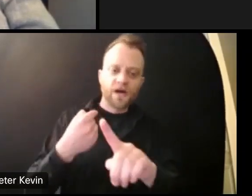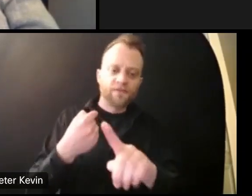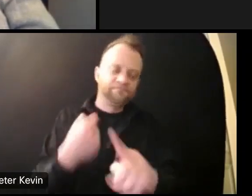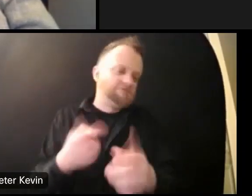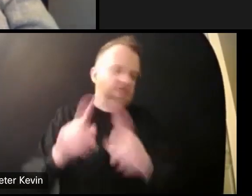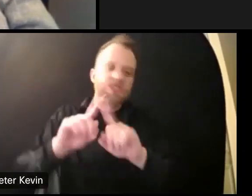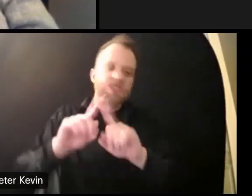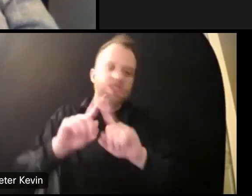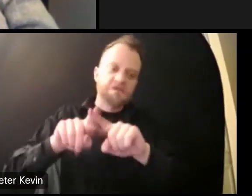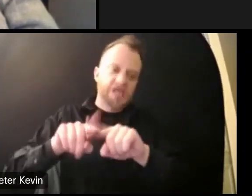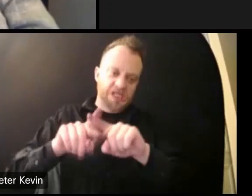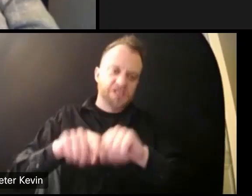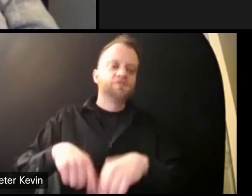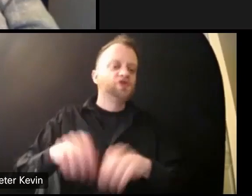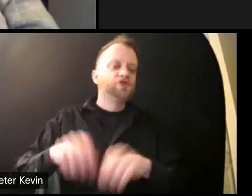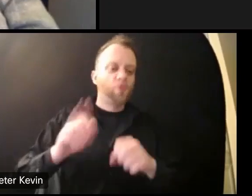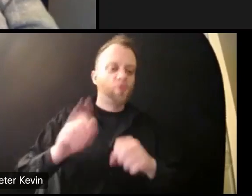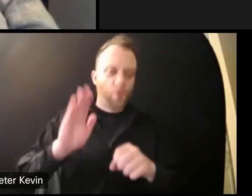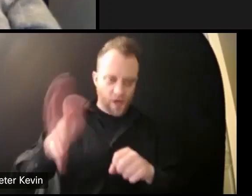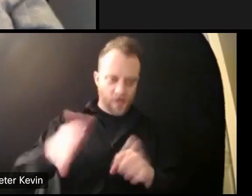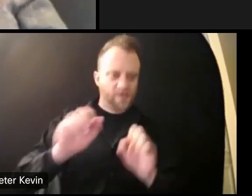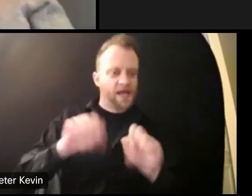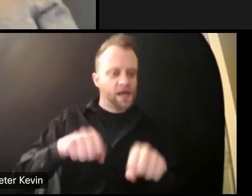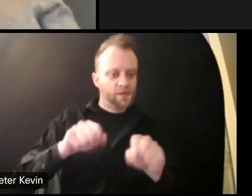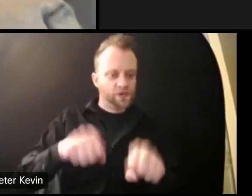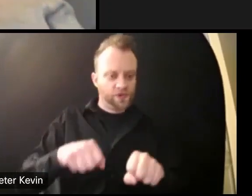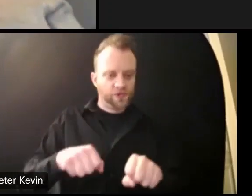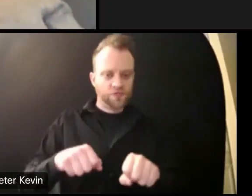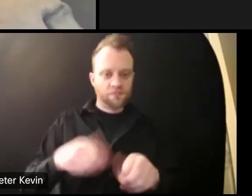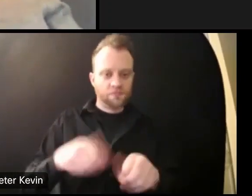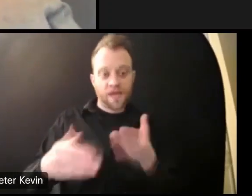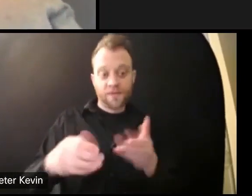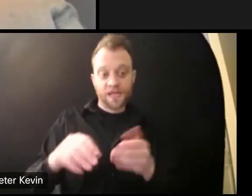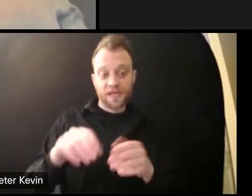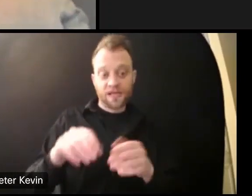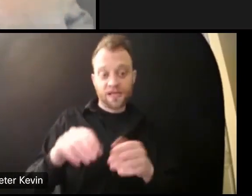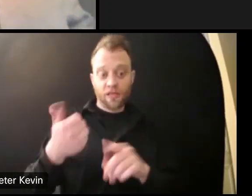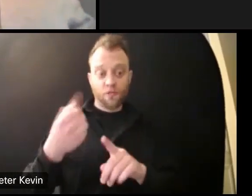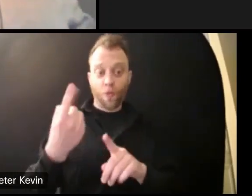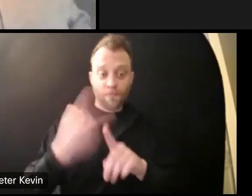Single Member District and another month one of your colleagues may be using funds for similar